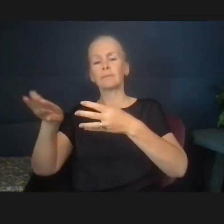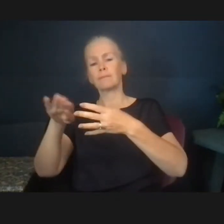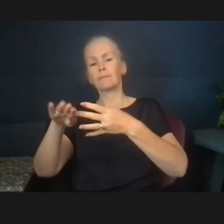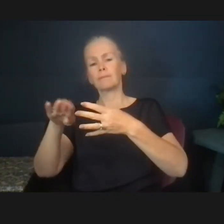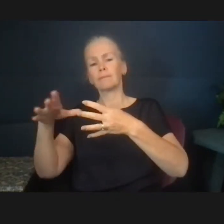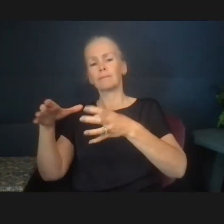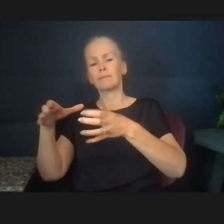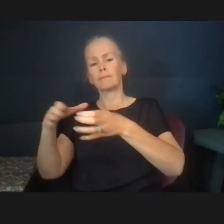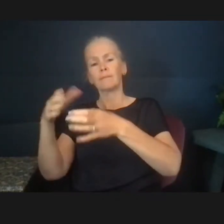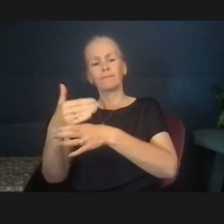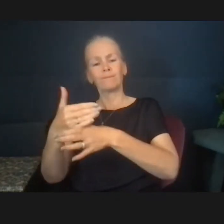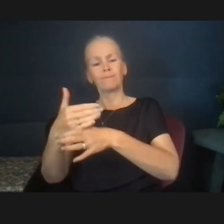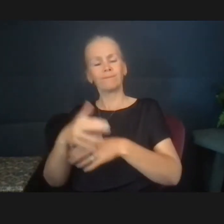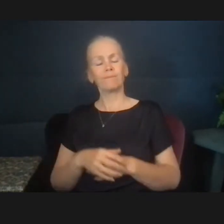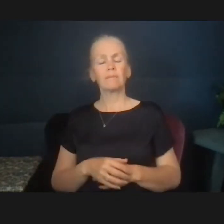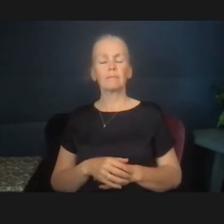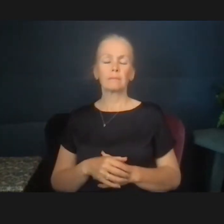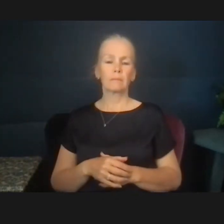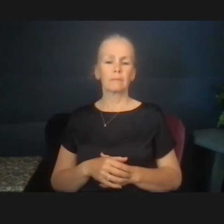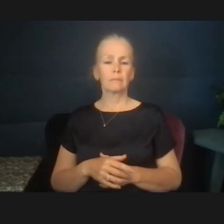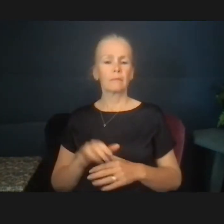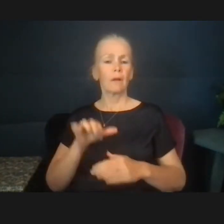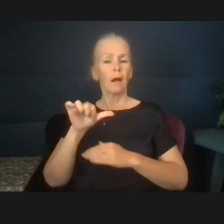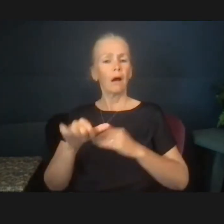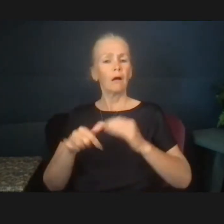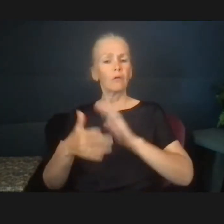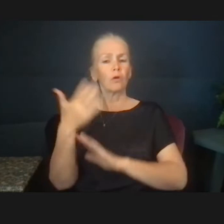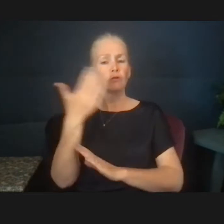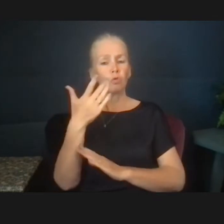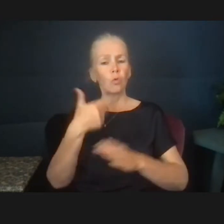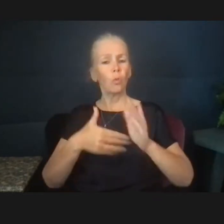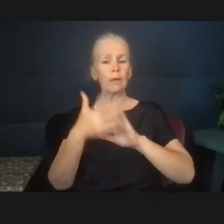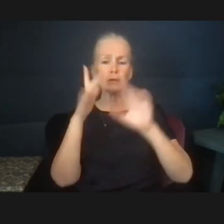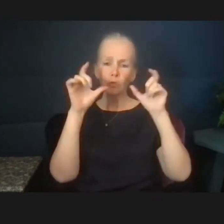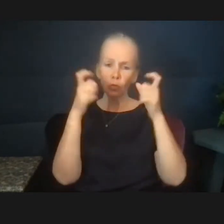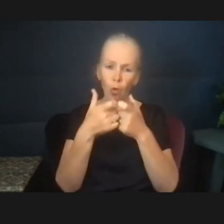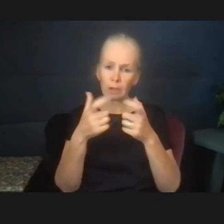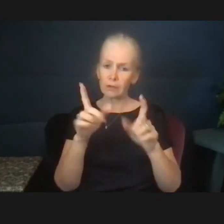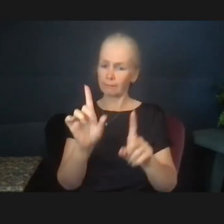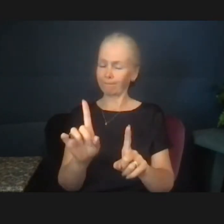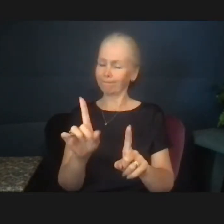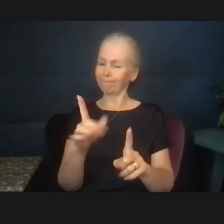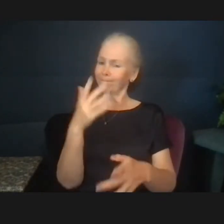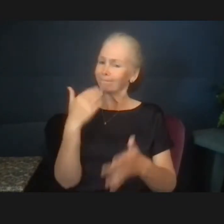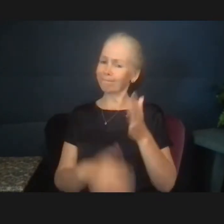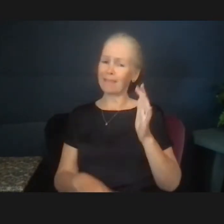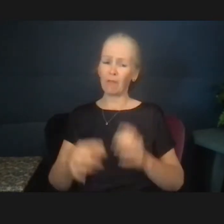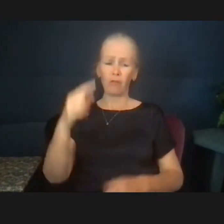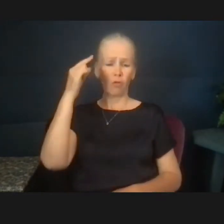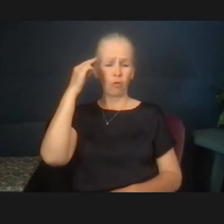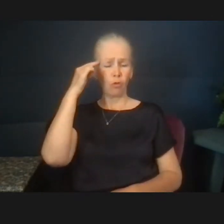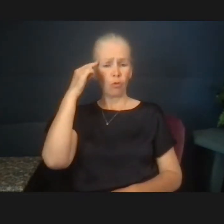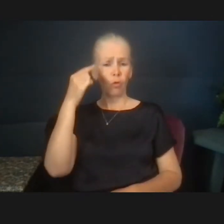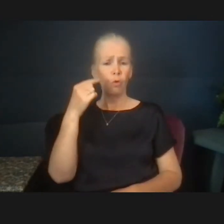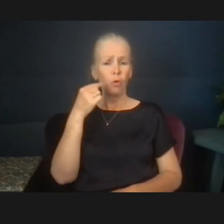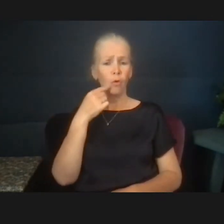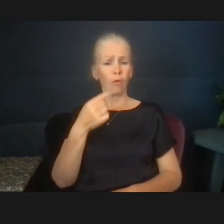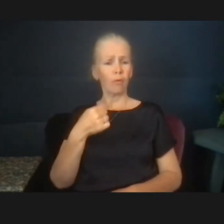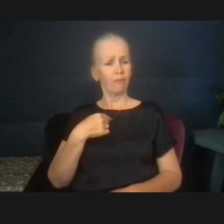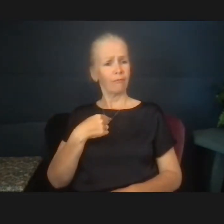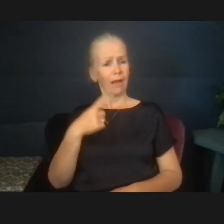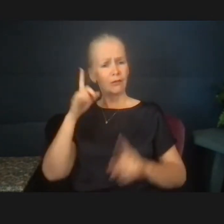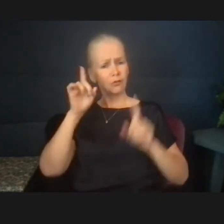And after going to school I went to college, but I never thought that university was for